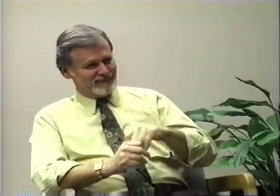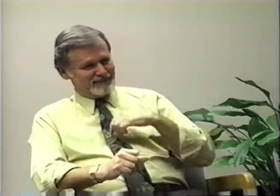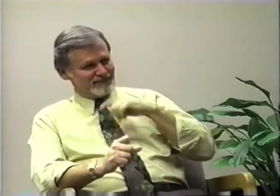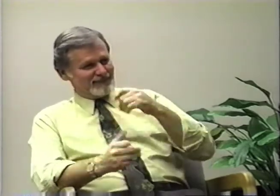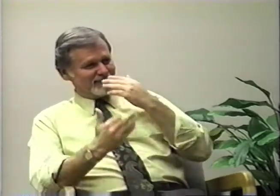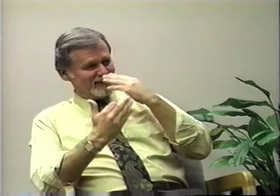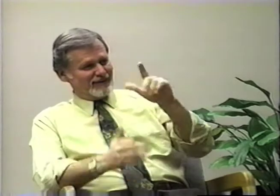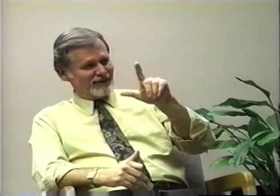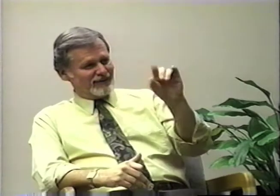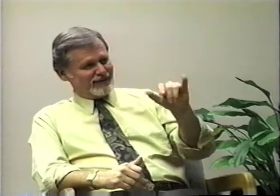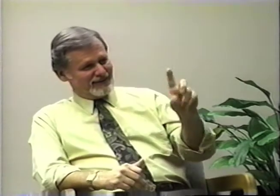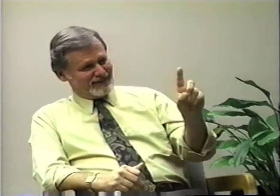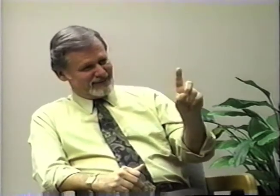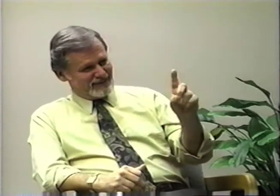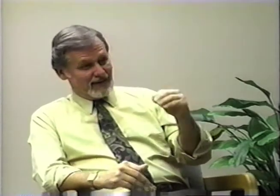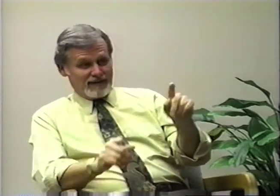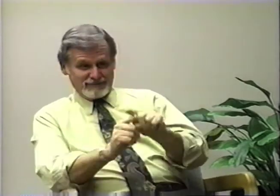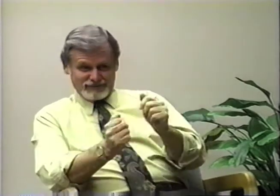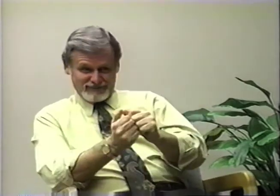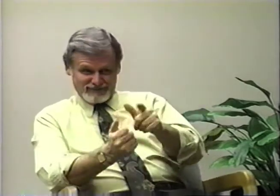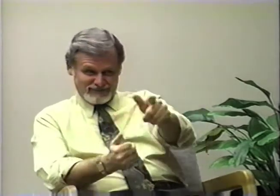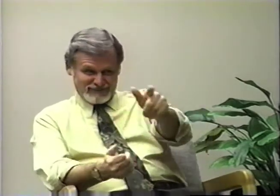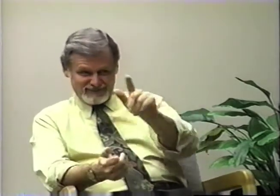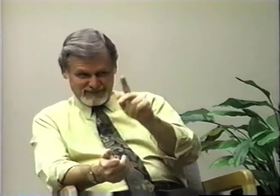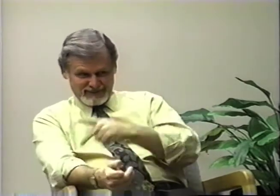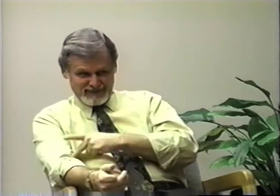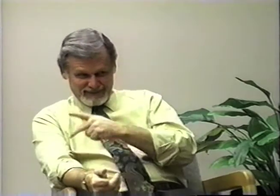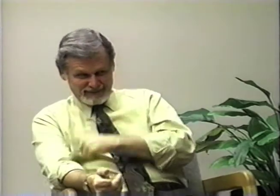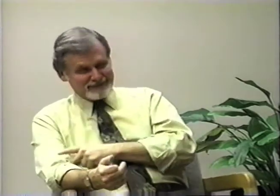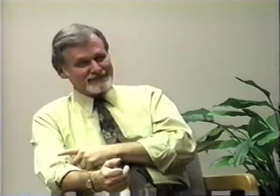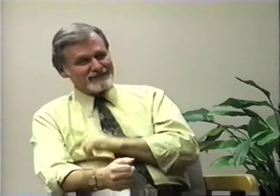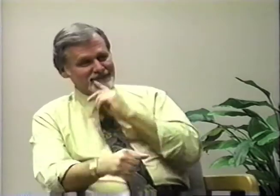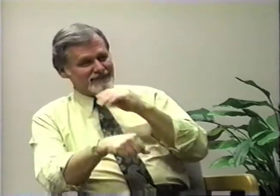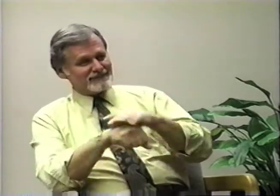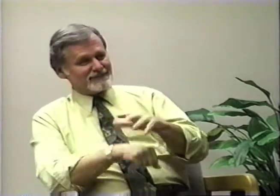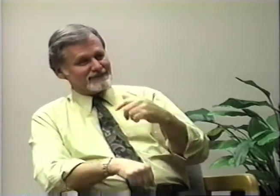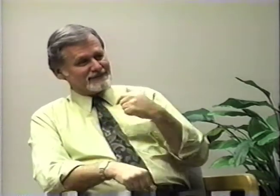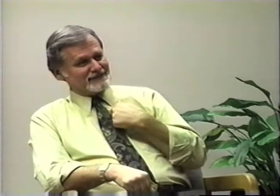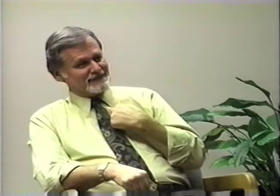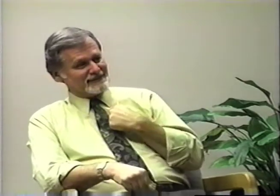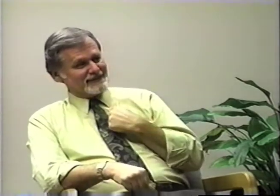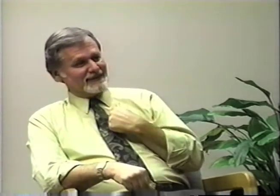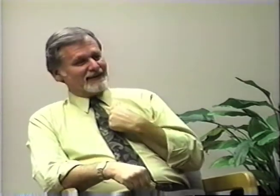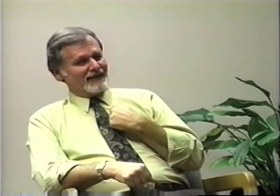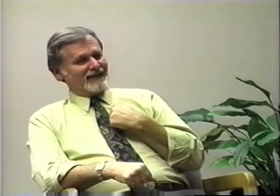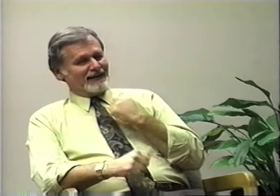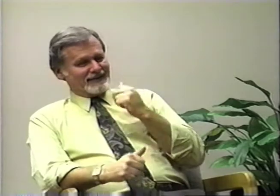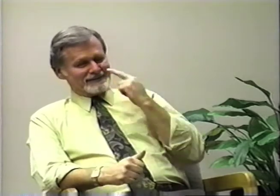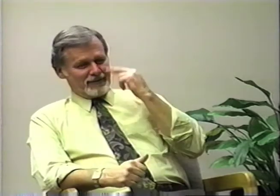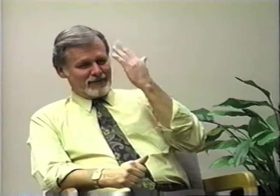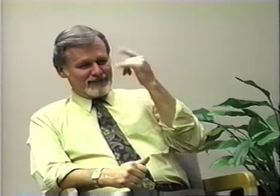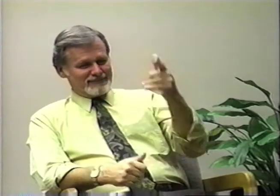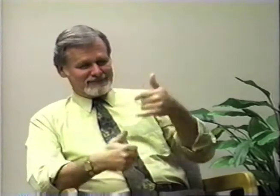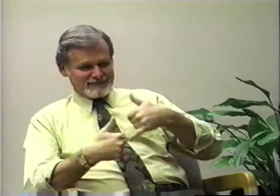due to your involvement and your leadership in the community. So, I thank you for that. Kathleen,